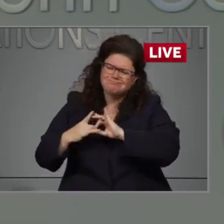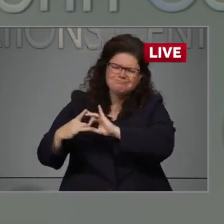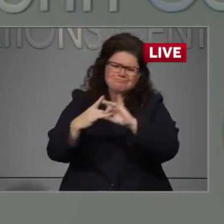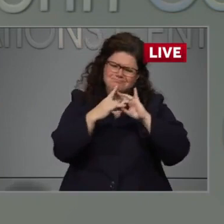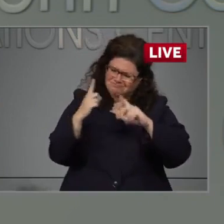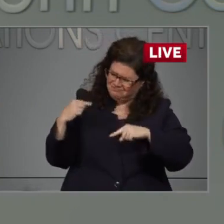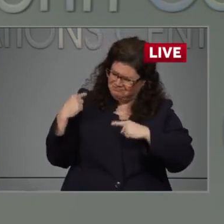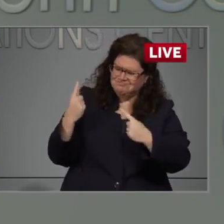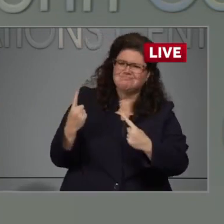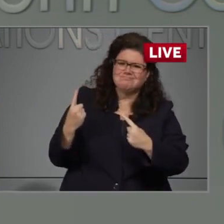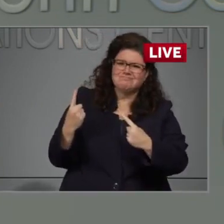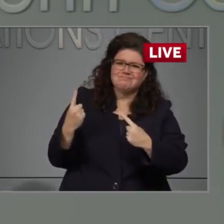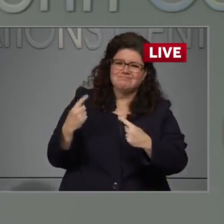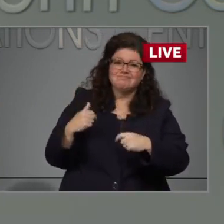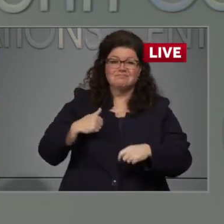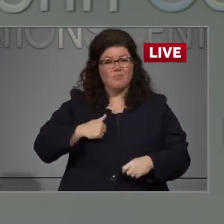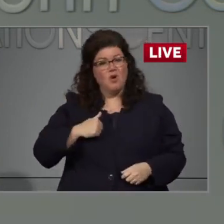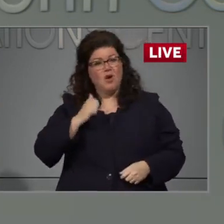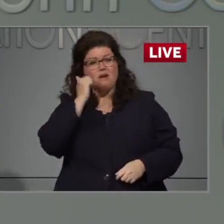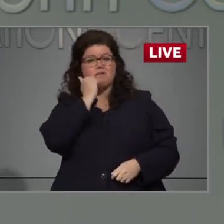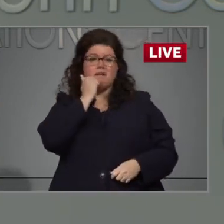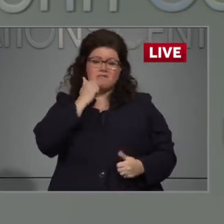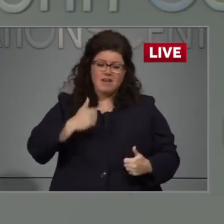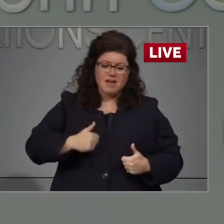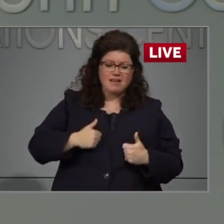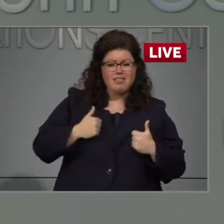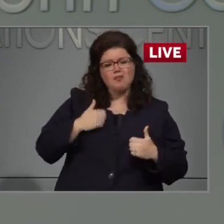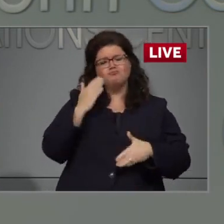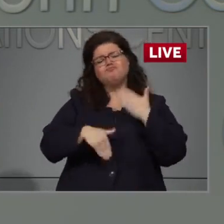RIGHT NOW. THIS VIRUS HAS CHANGED OUR DAY-TO-DAY LIVES.